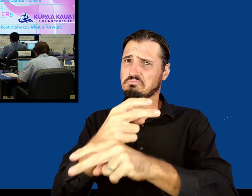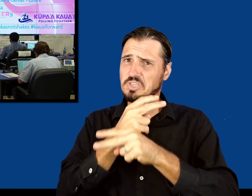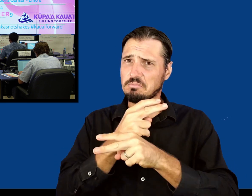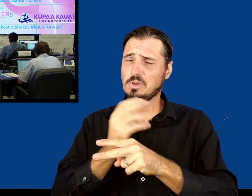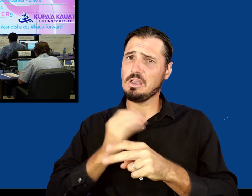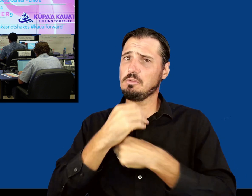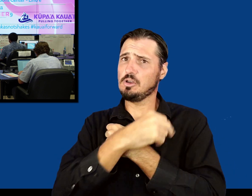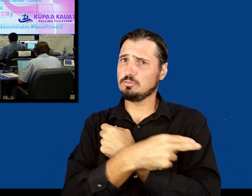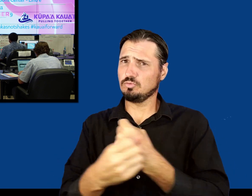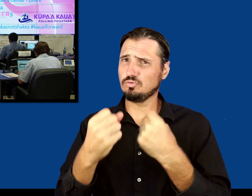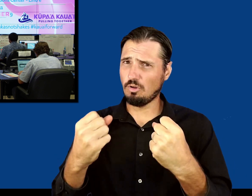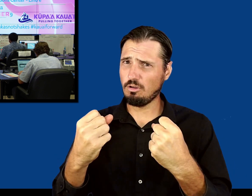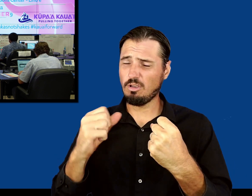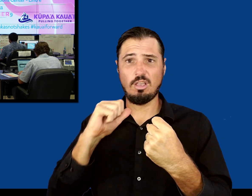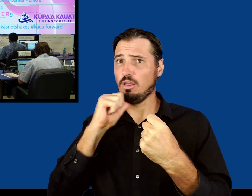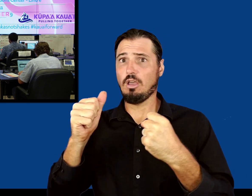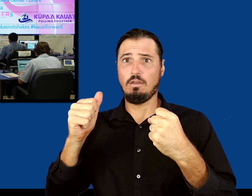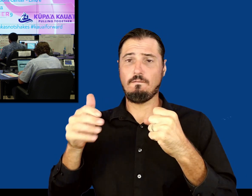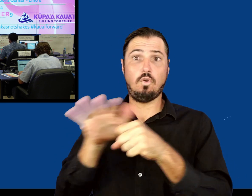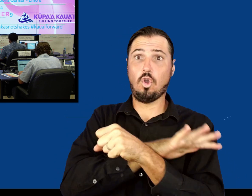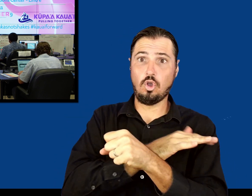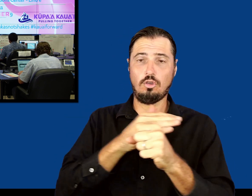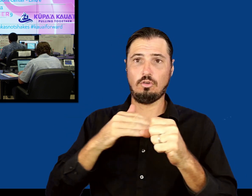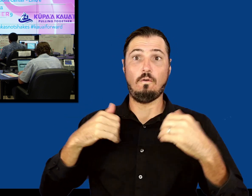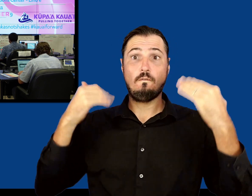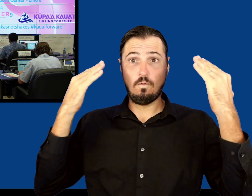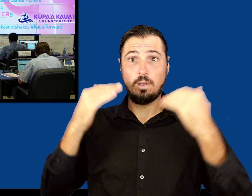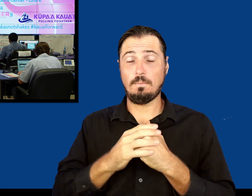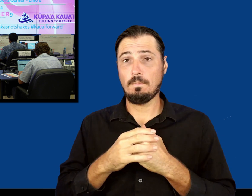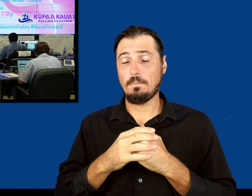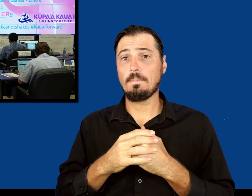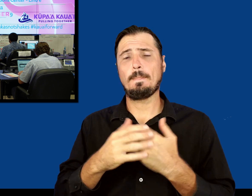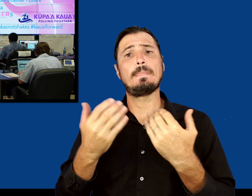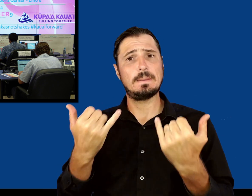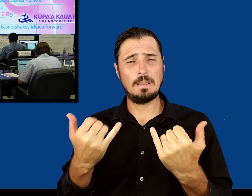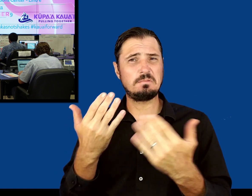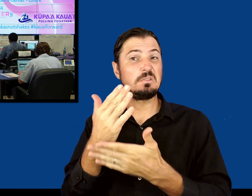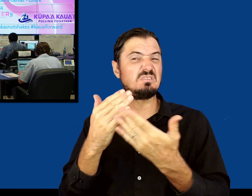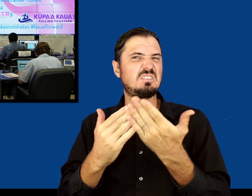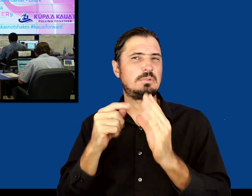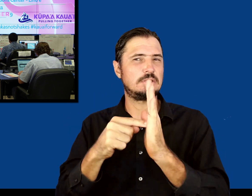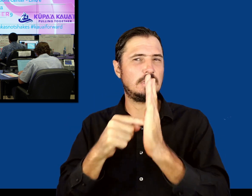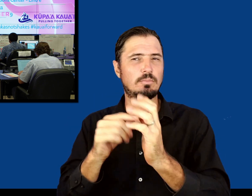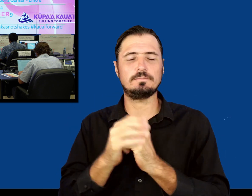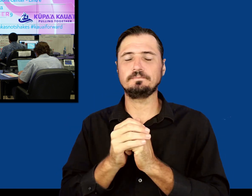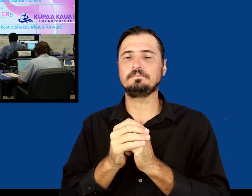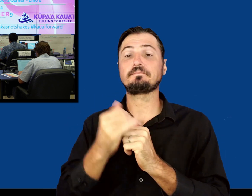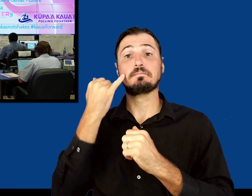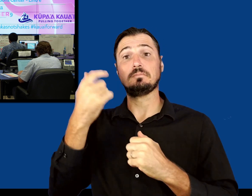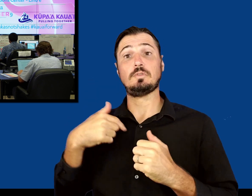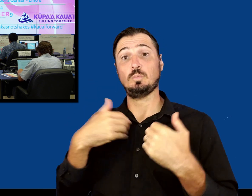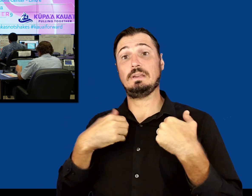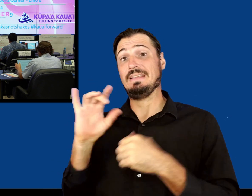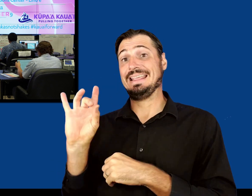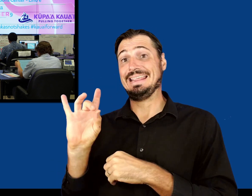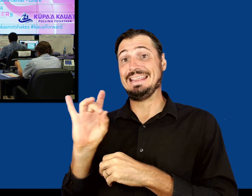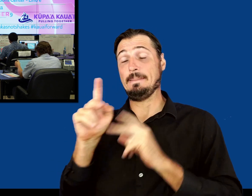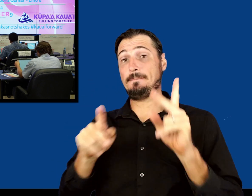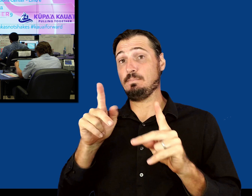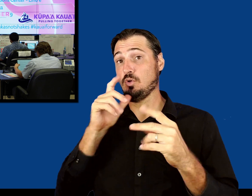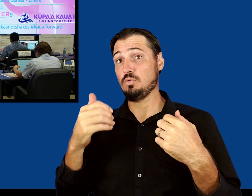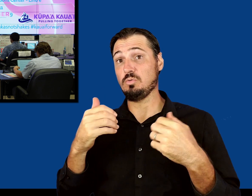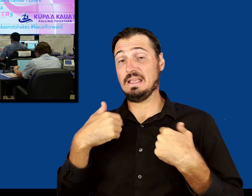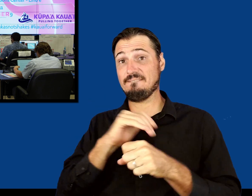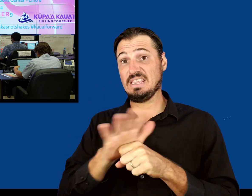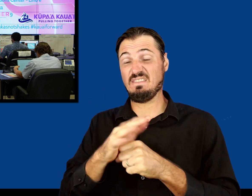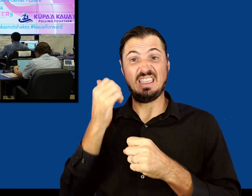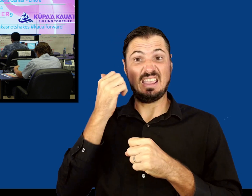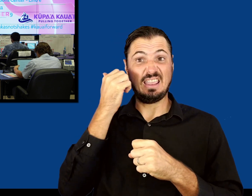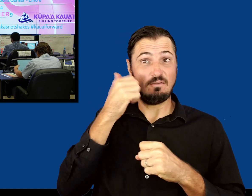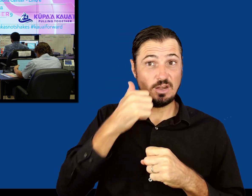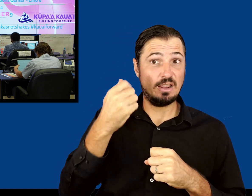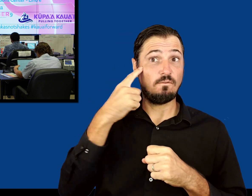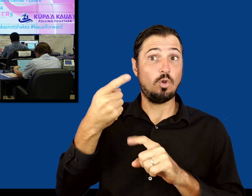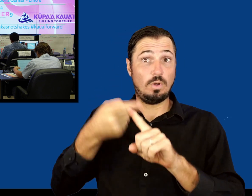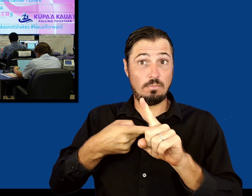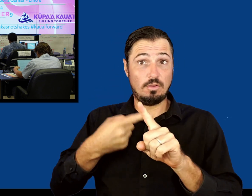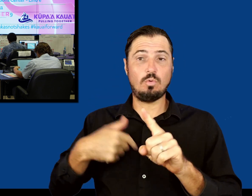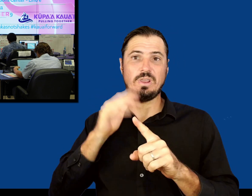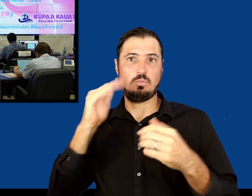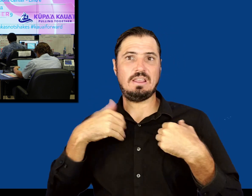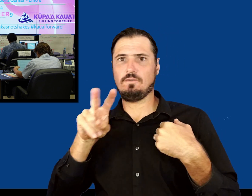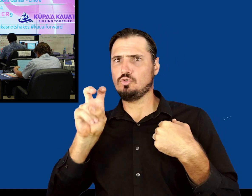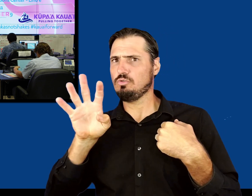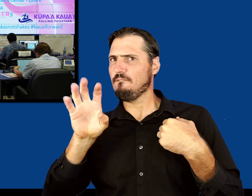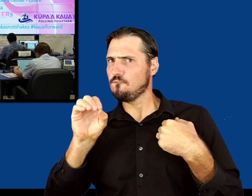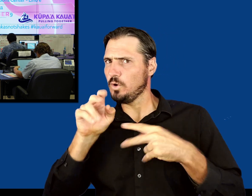Here is an example of some of the numbers we crunched to develop our response tiers. If we had eight cases a day for a month, that would be 240 cases. With a statewide average of one patient